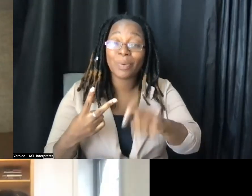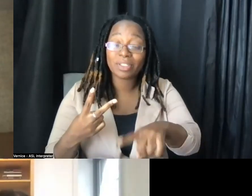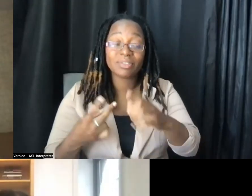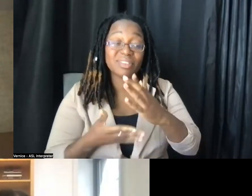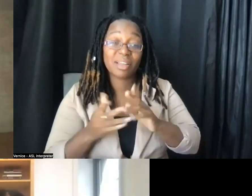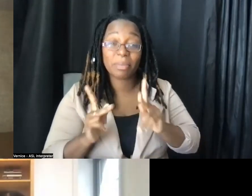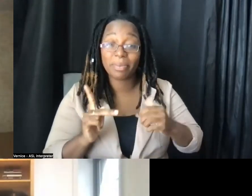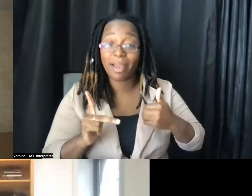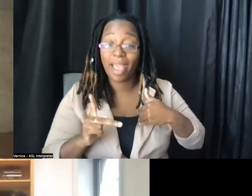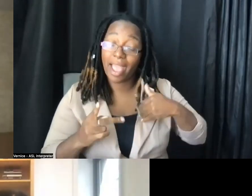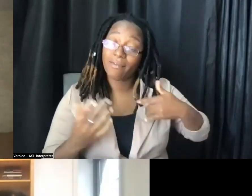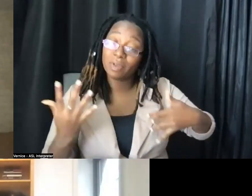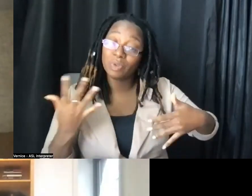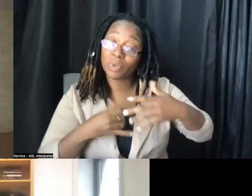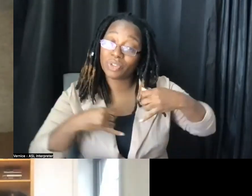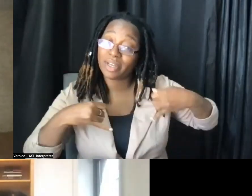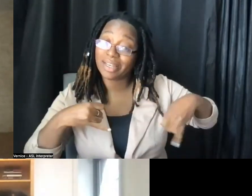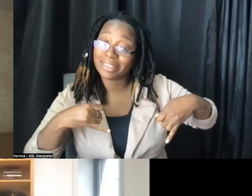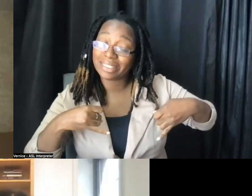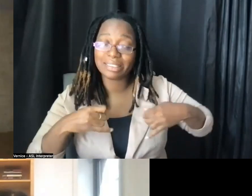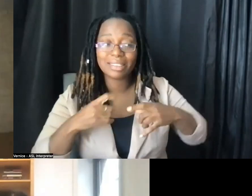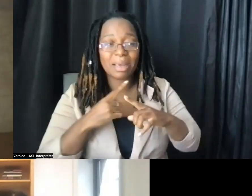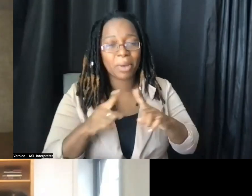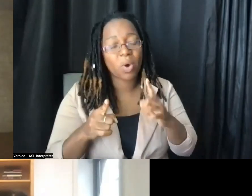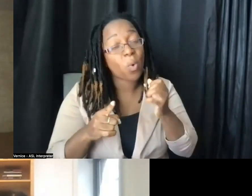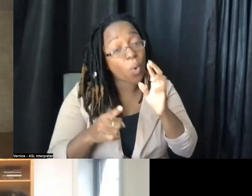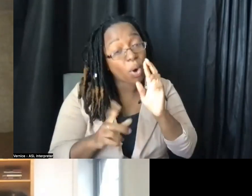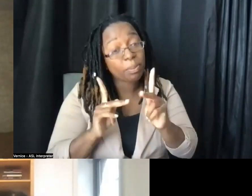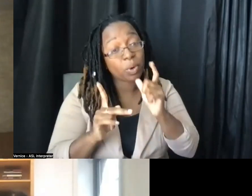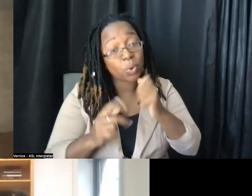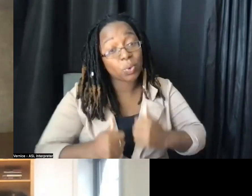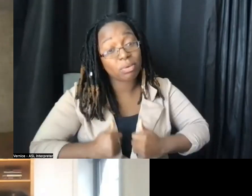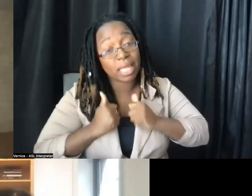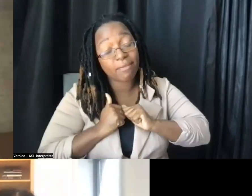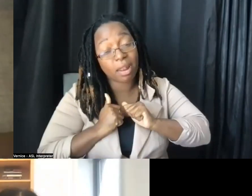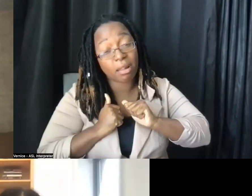specifically, what would you recommend for those who experience shows full anxiety or those who are